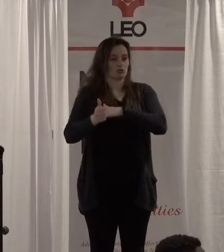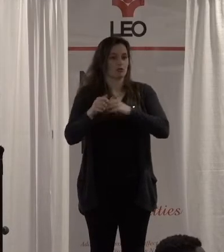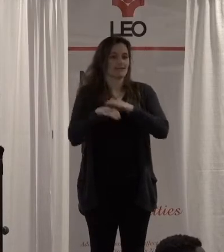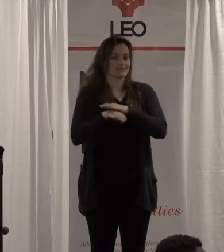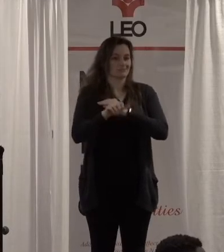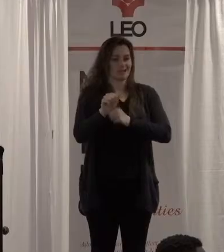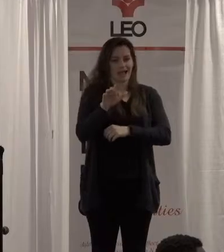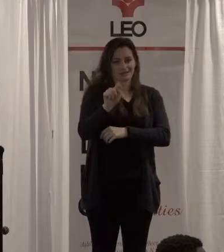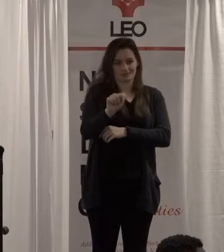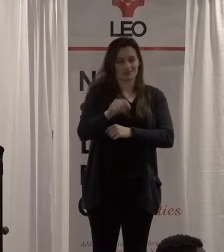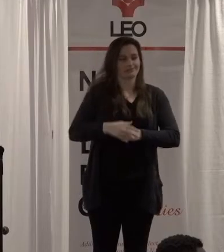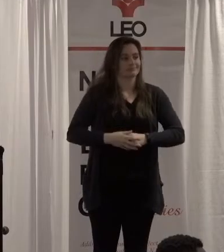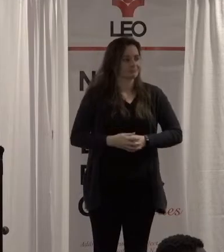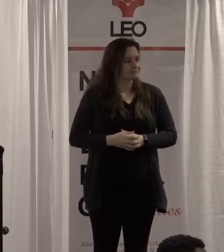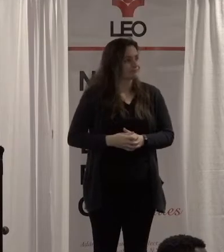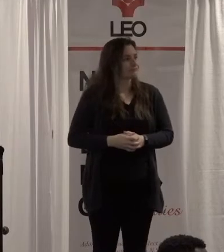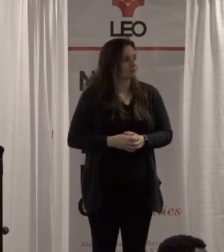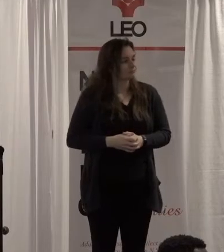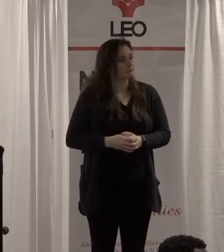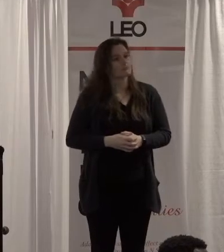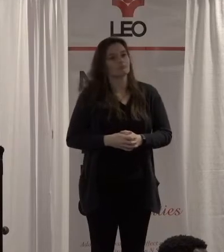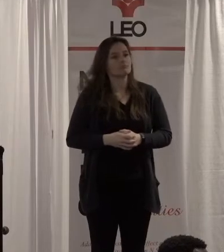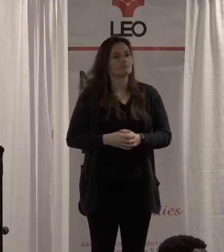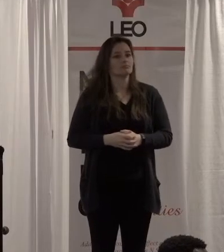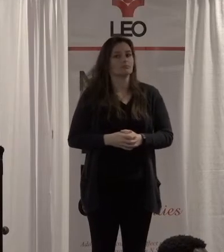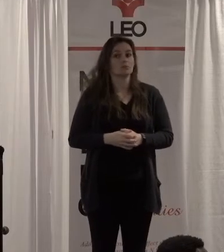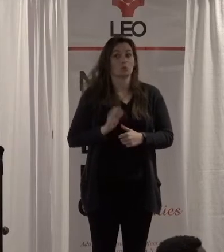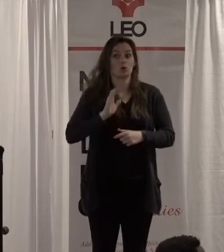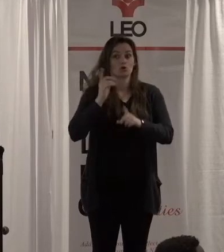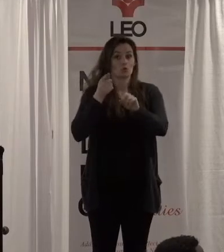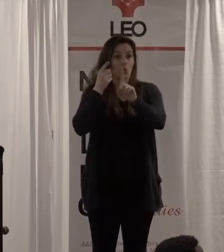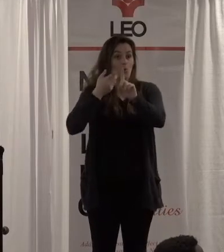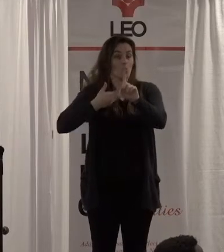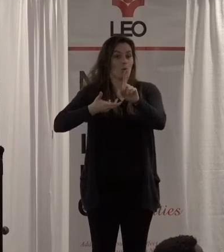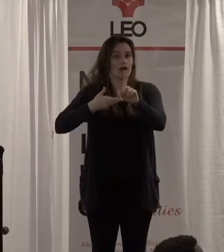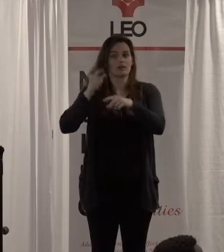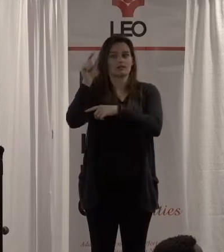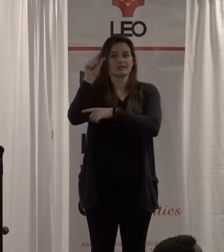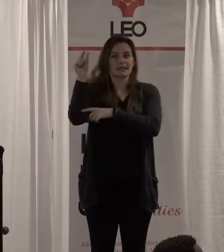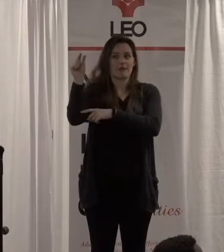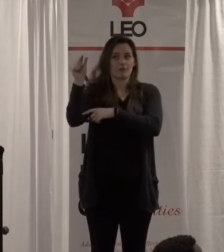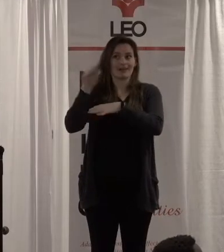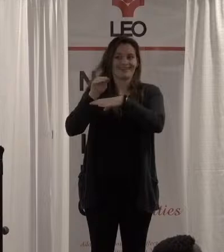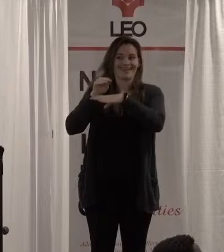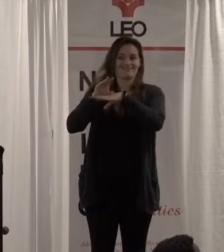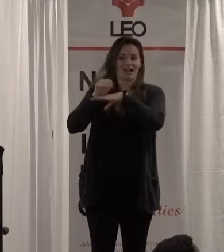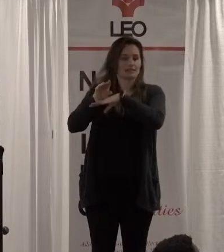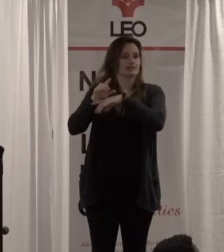THE BOARD'S ROLE IS TO ADVISE GOVERNMENT ON ACCESSIBILITY ISSUES AND GIVE RECOMMENDATIONS ON